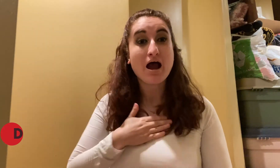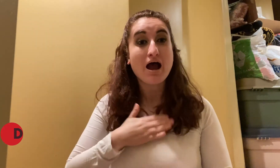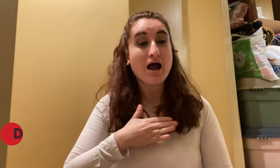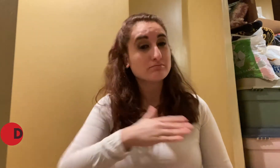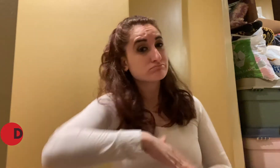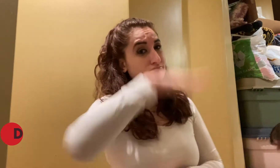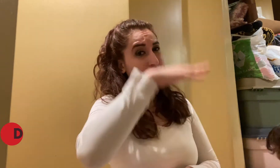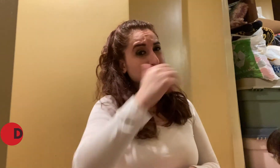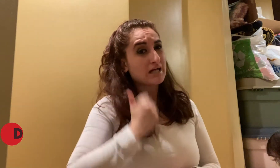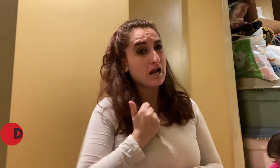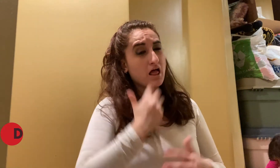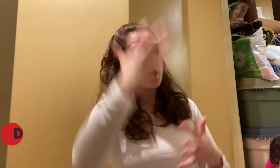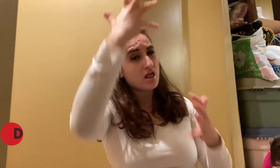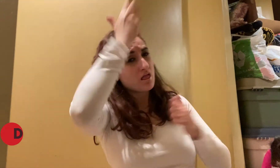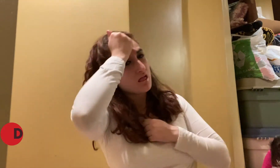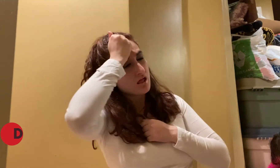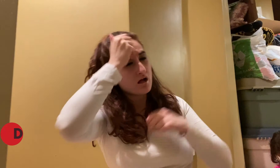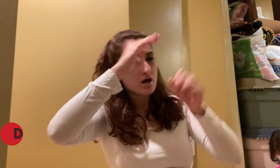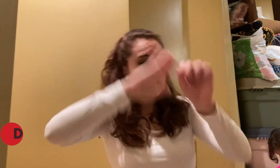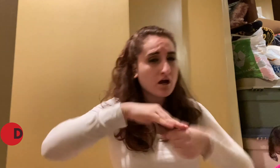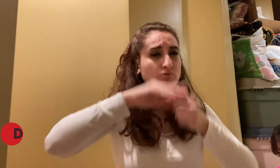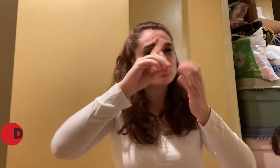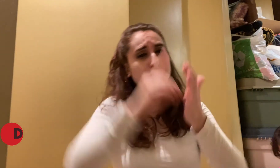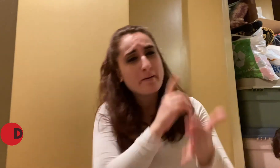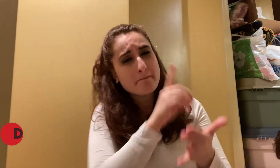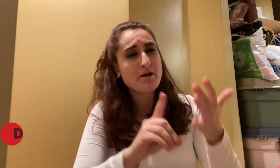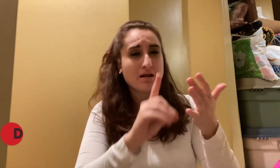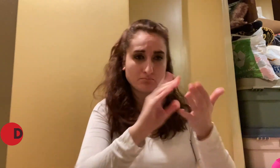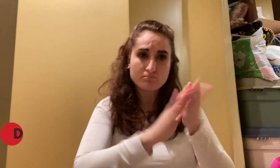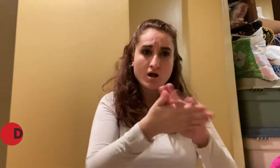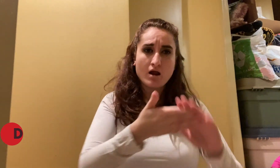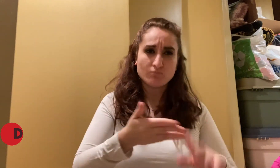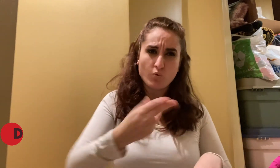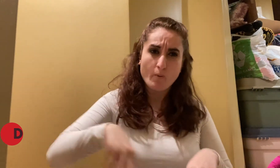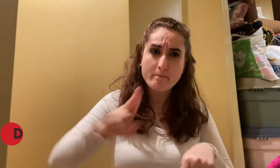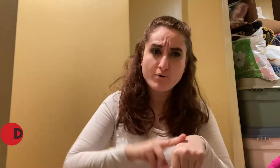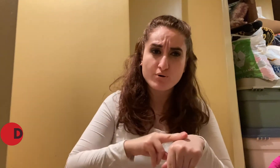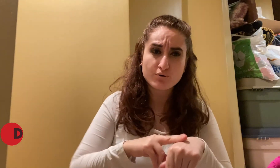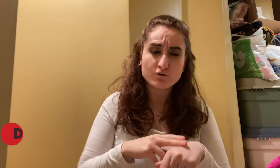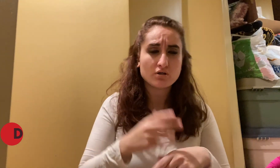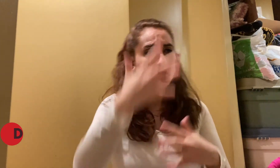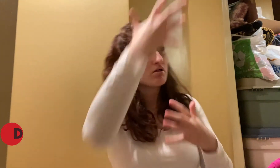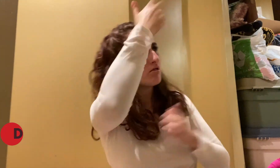After my upbringing in Canada dealing with and thinking that oppression and discrimination was normal